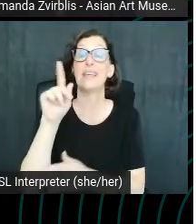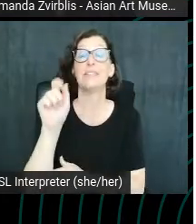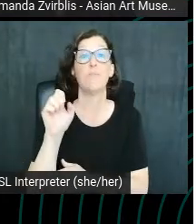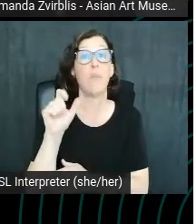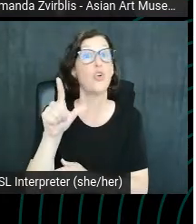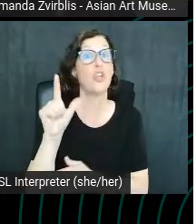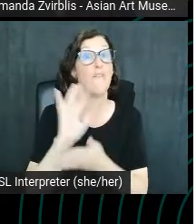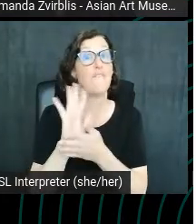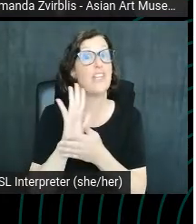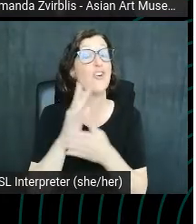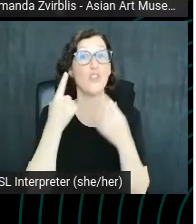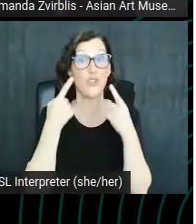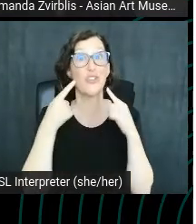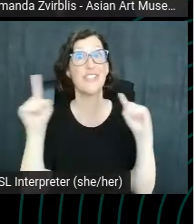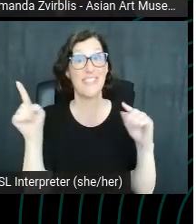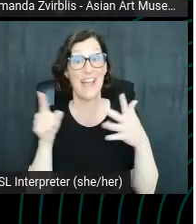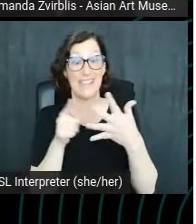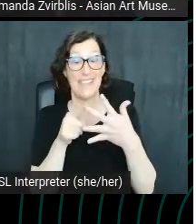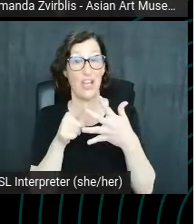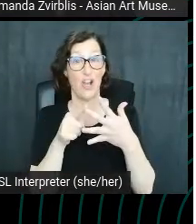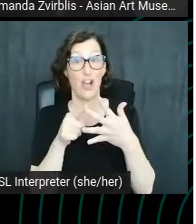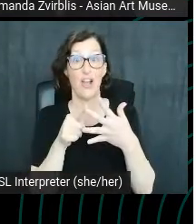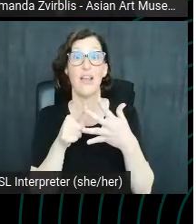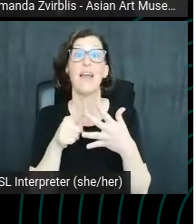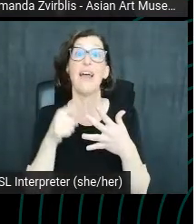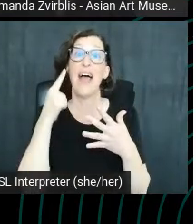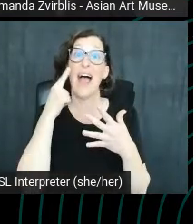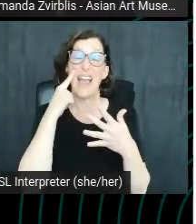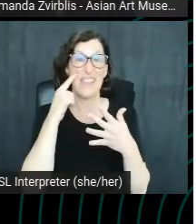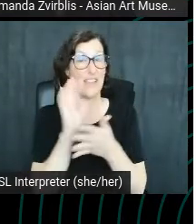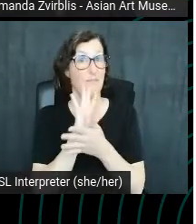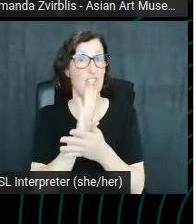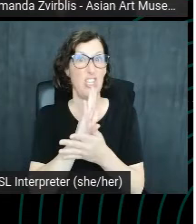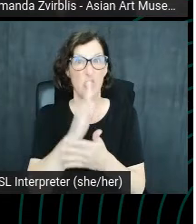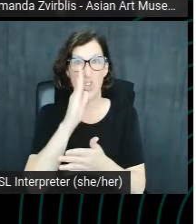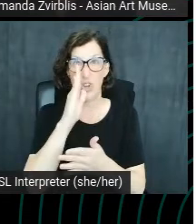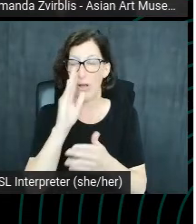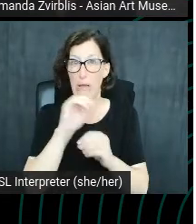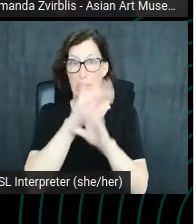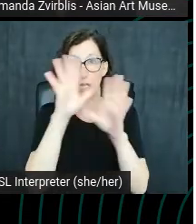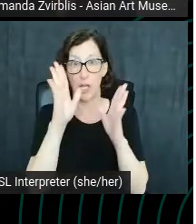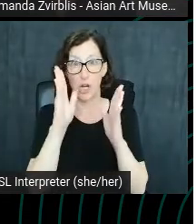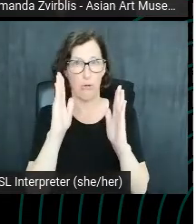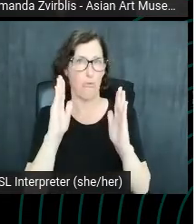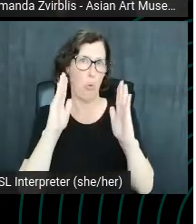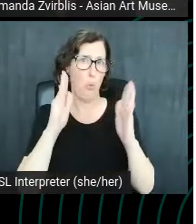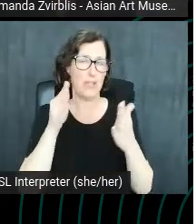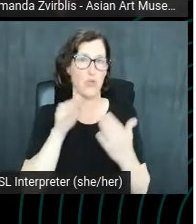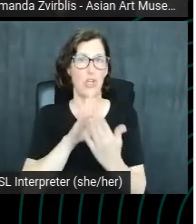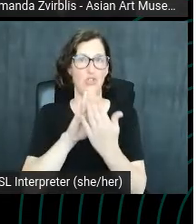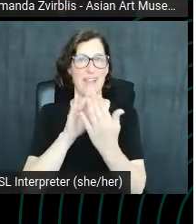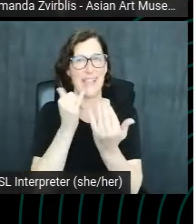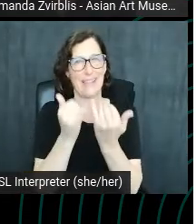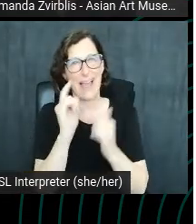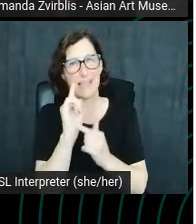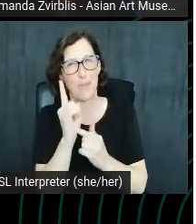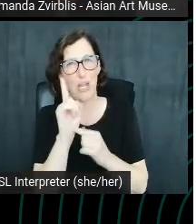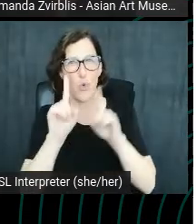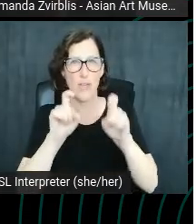FAQ videos are a very straightforward way to address those last minute questions that someone may have before purchasing.